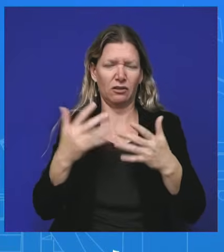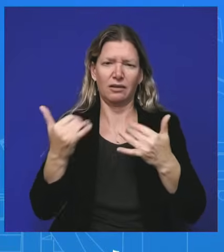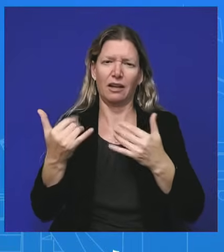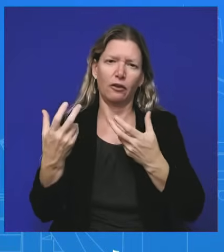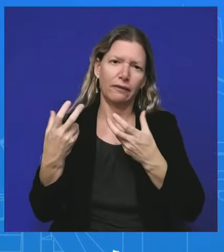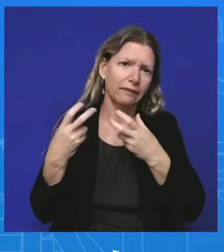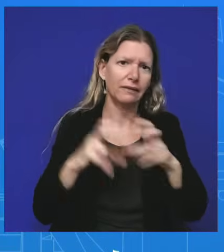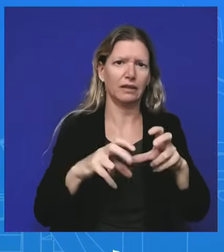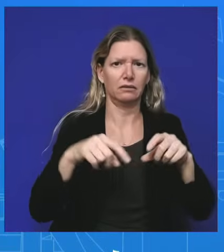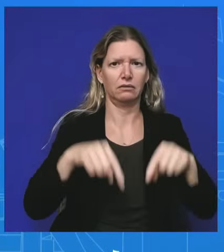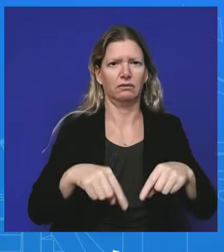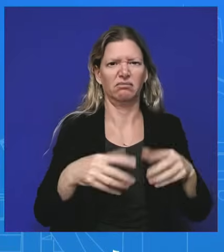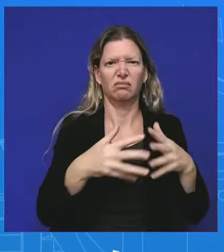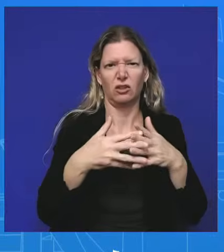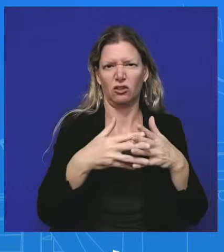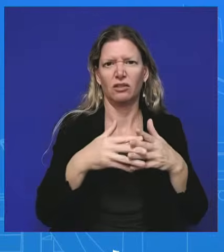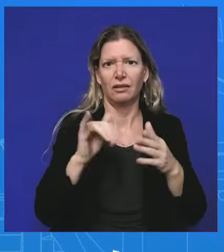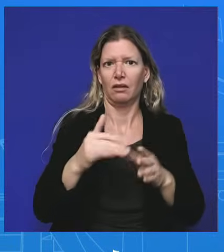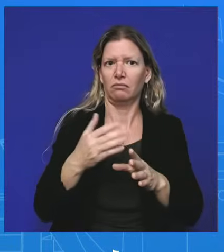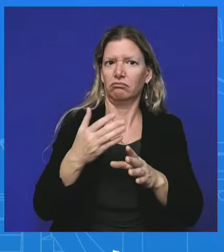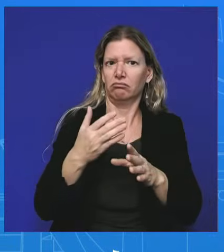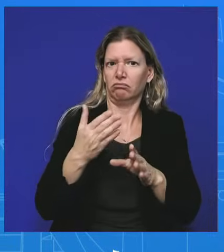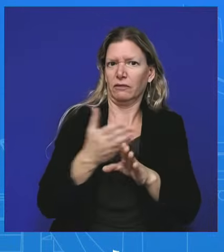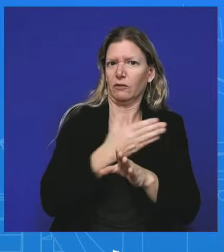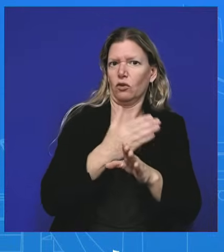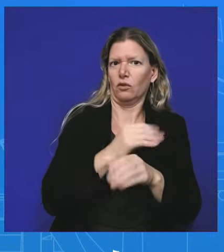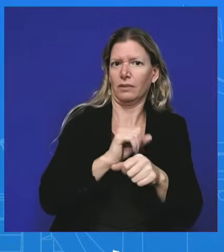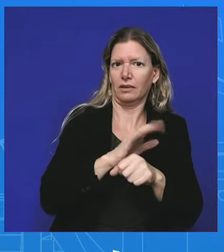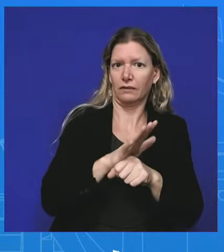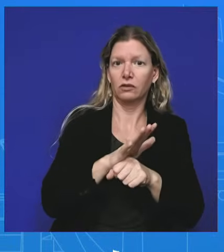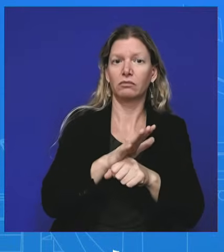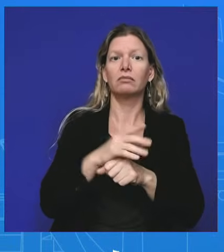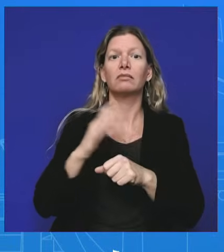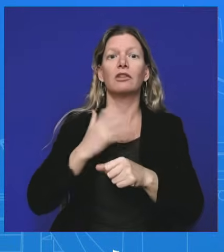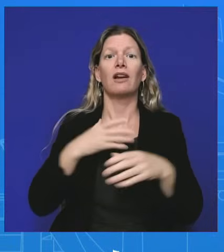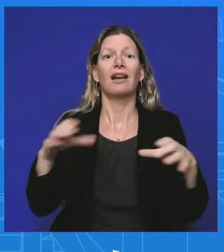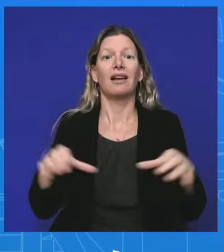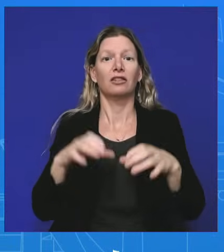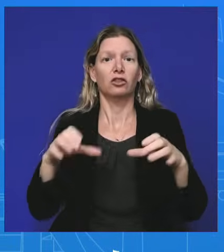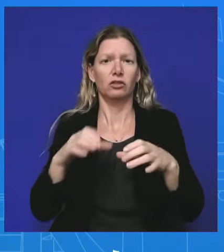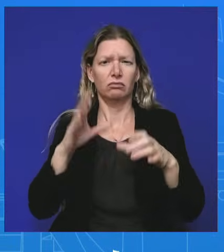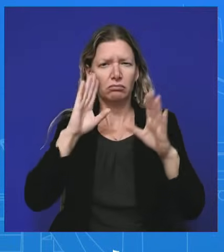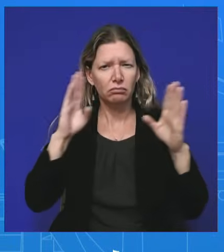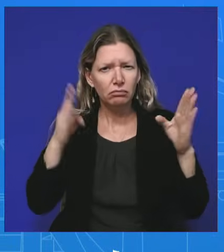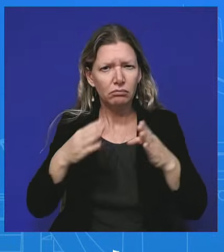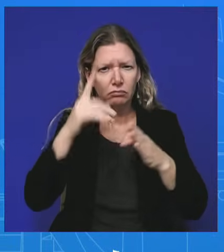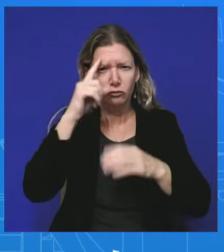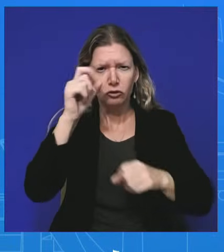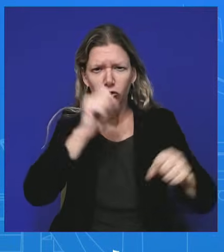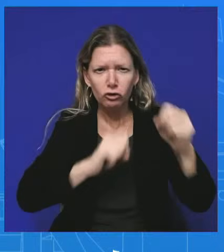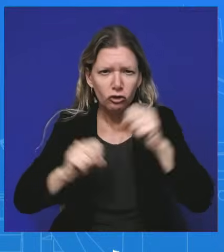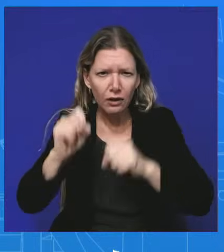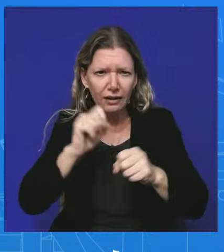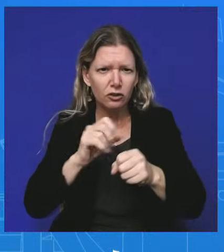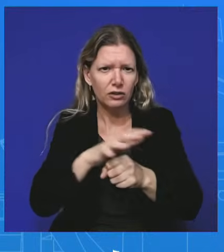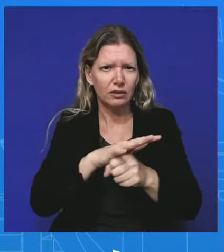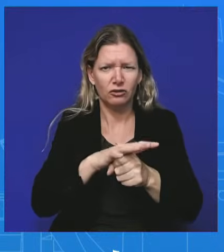So, we're going to continue to work with our allies. And -- and so, we're trying to make sure that, you know, competition is fair.